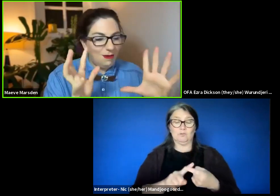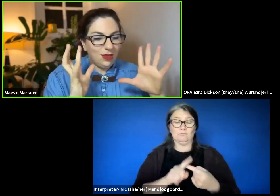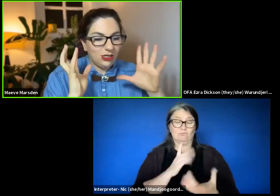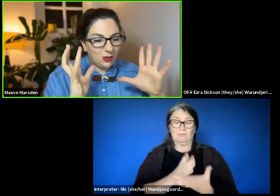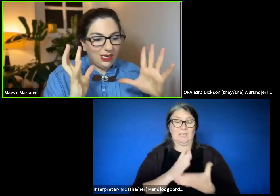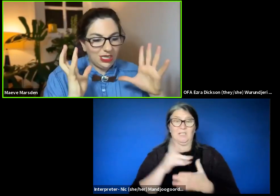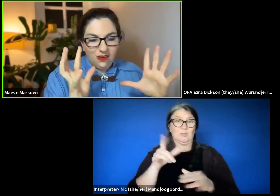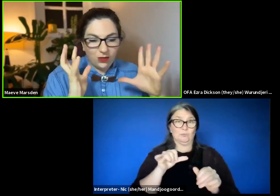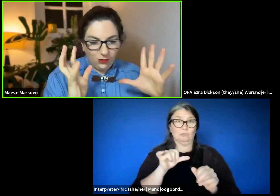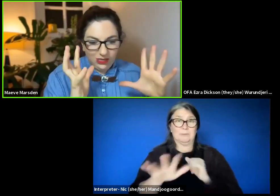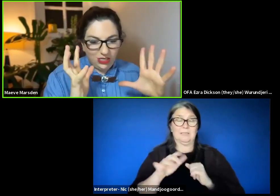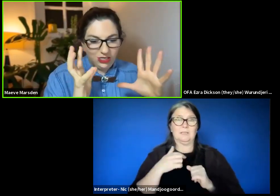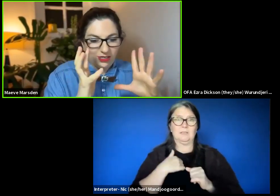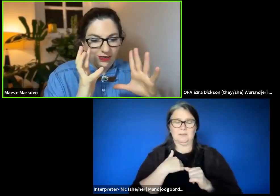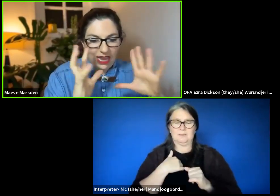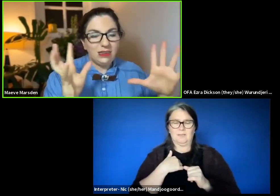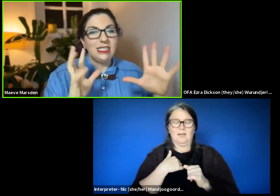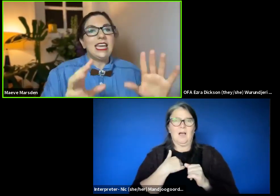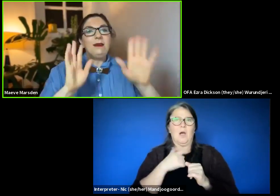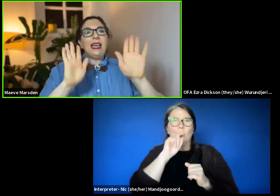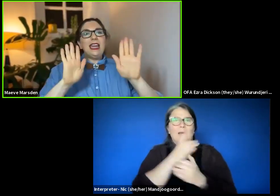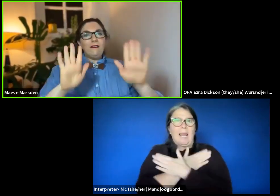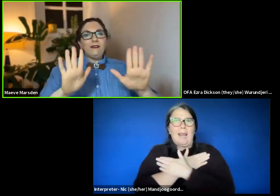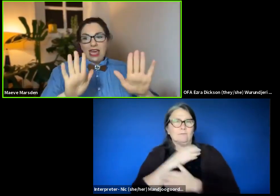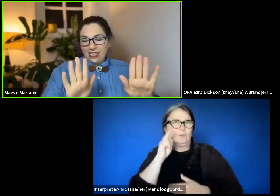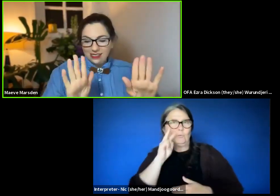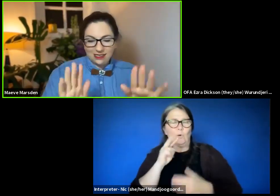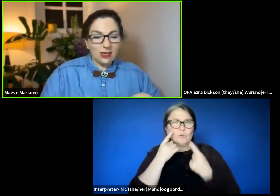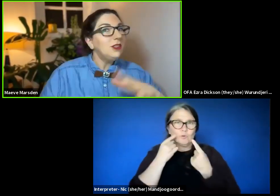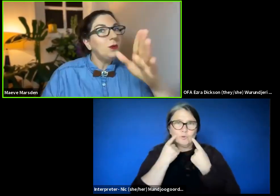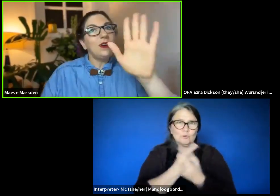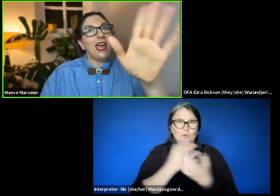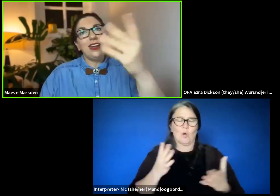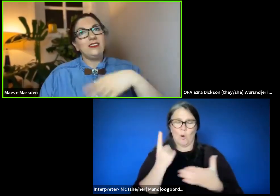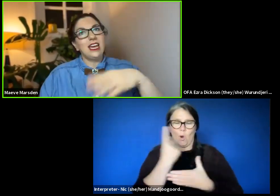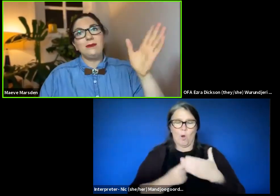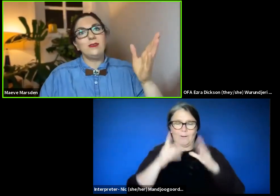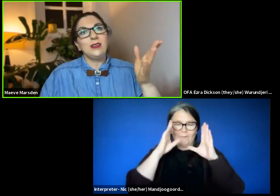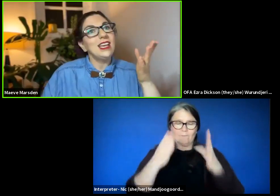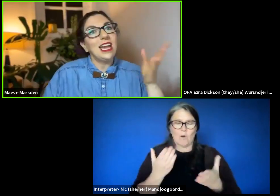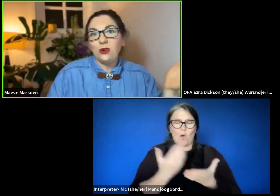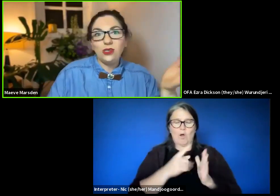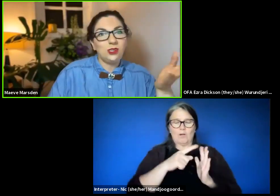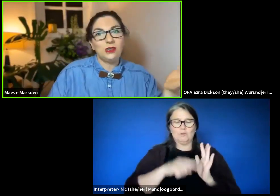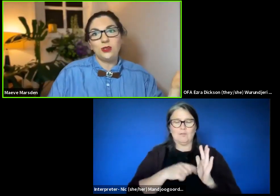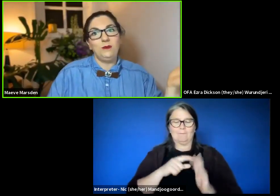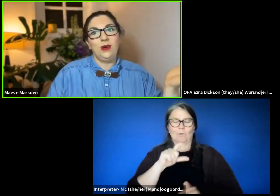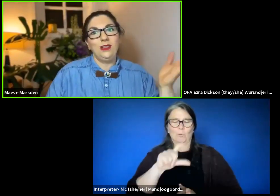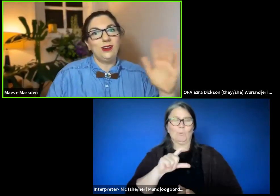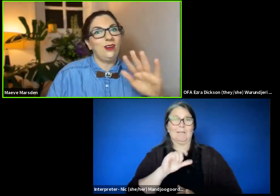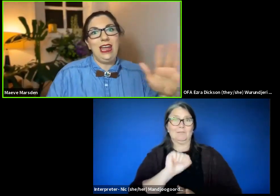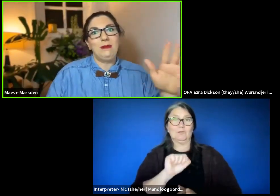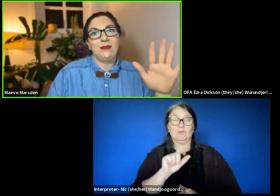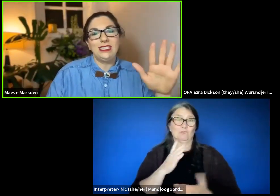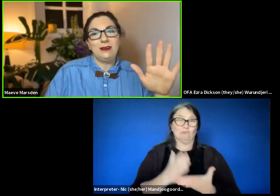this world, and I cannot overstate this enough I become an intense fan, it It was incorrect. I would I would like to see a show that is I would like to see a show that is just them doing Jennifer college characters anyway, enough of that, though there were.